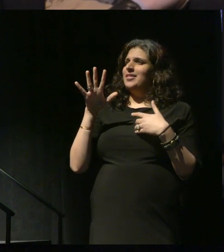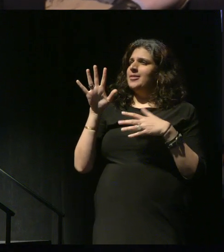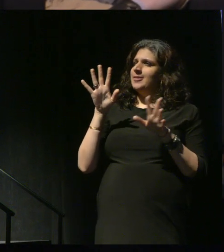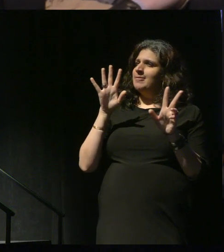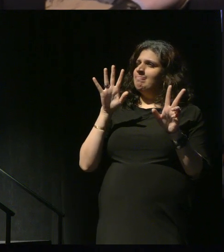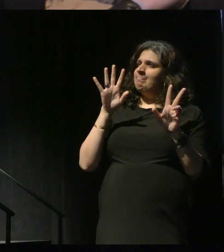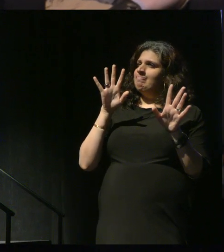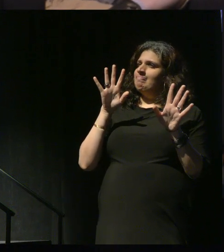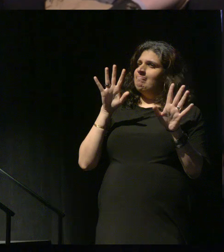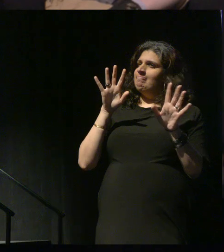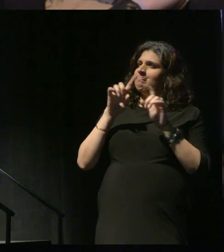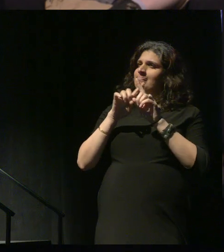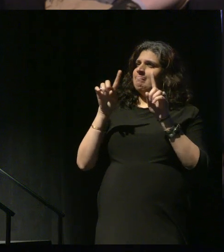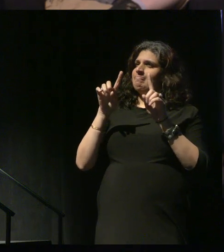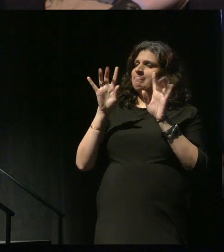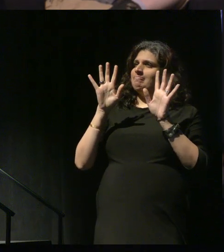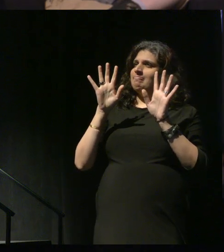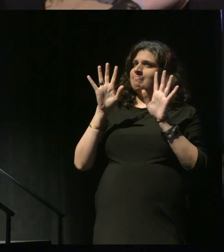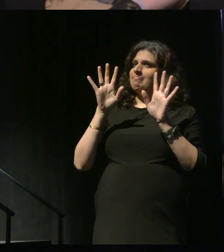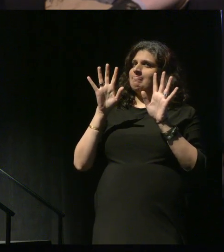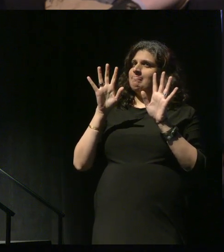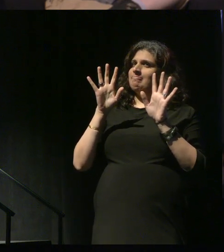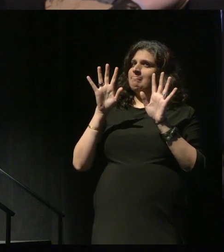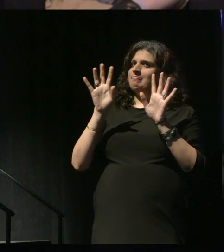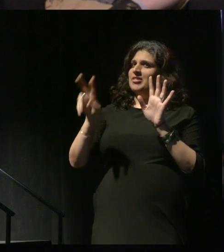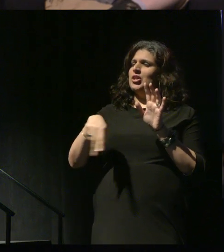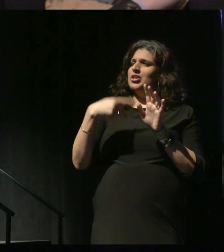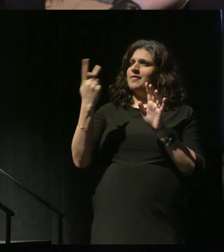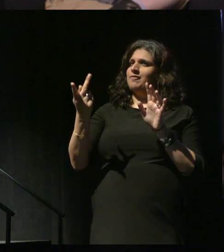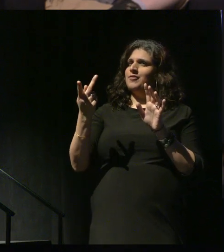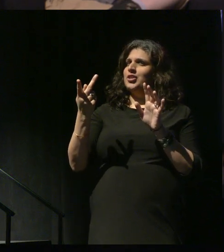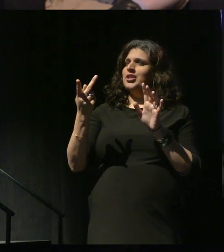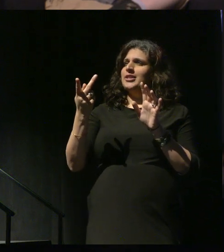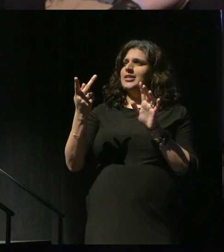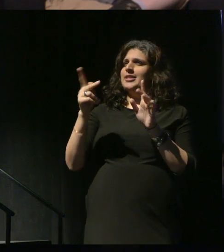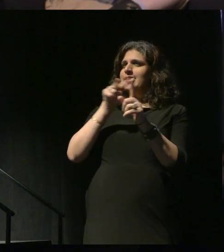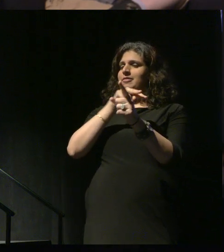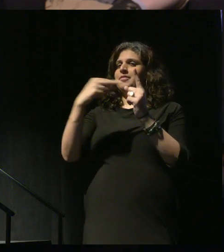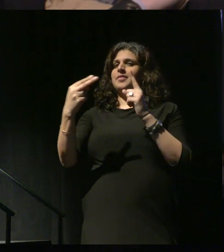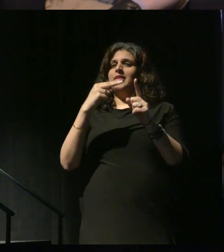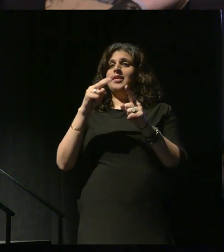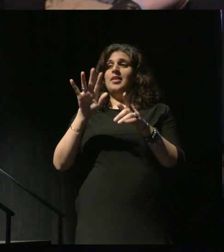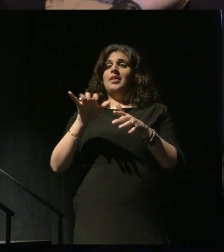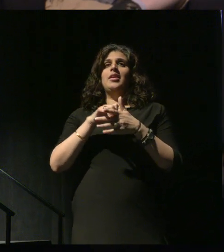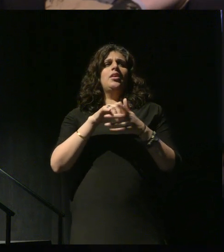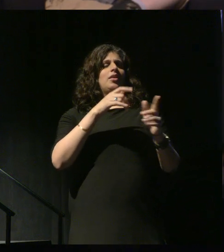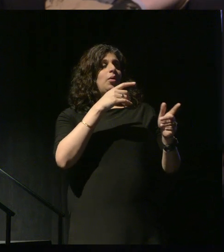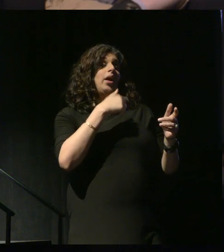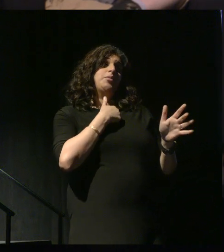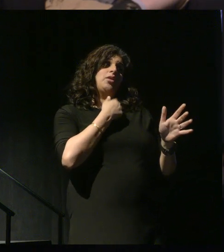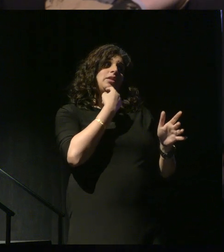and I mean, you have subversive take on that in your life, I think, but also in your craft. I'm sorry to tell you this Kai Chang,